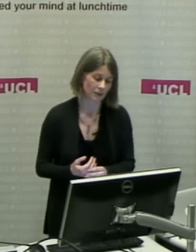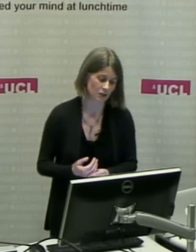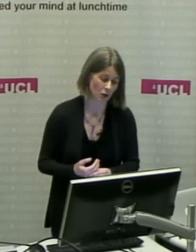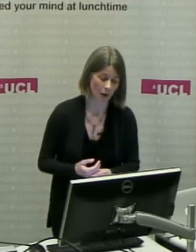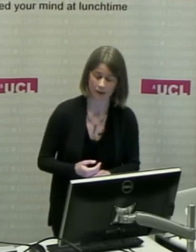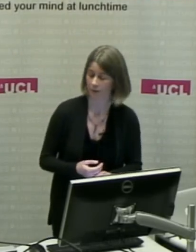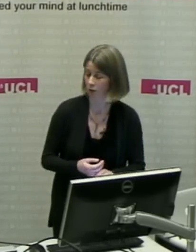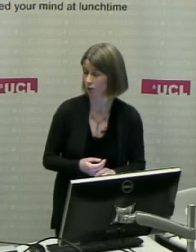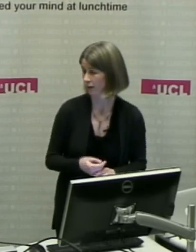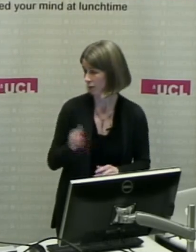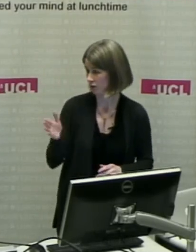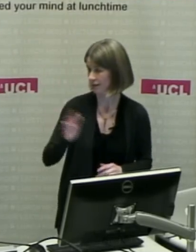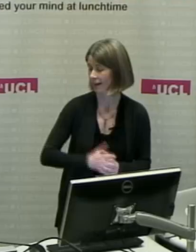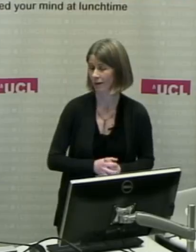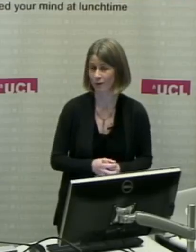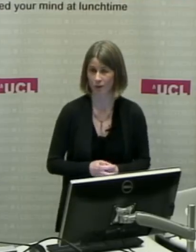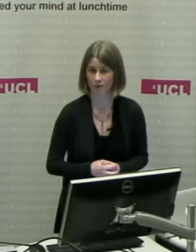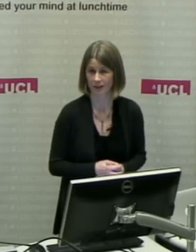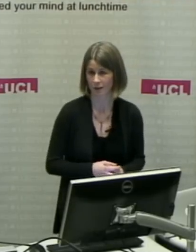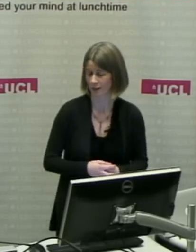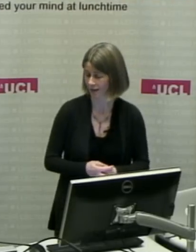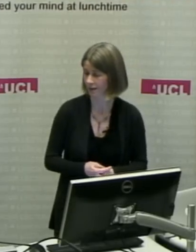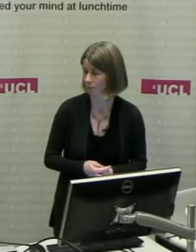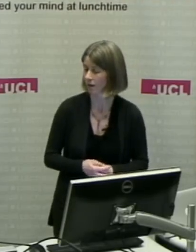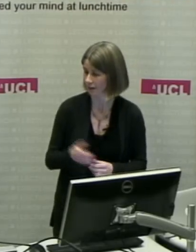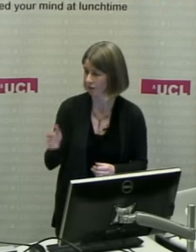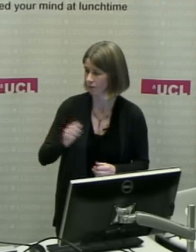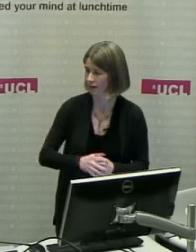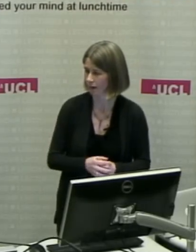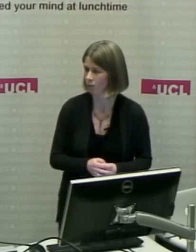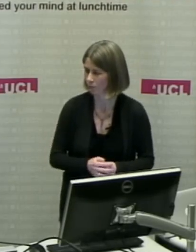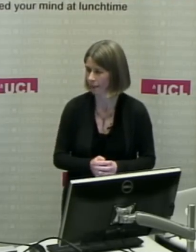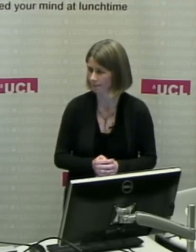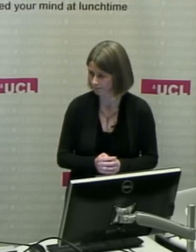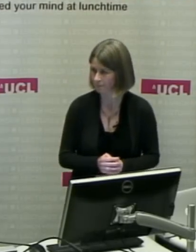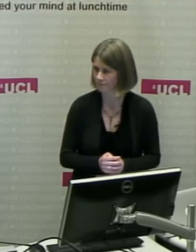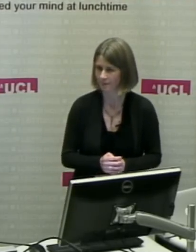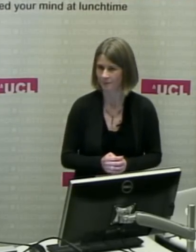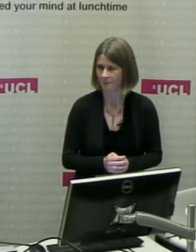If you're interested, look at research by Tanya Denmark to find out more about that.